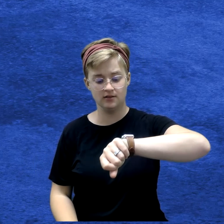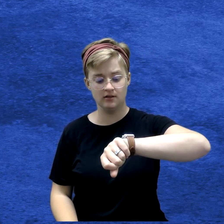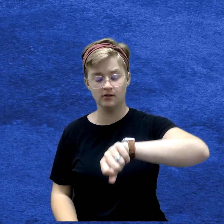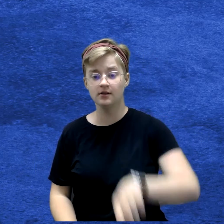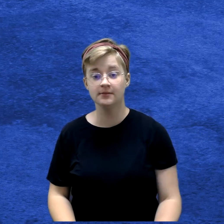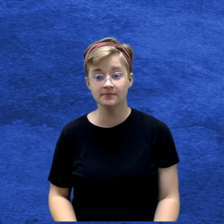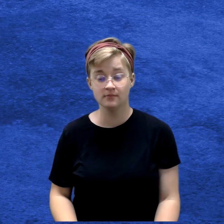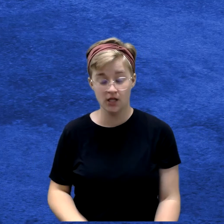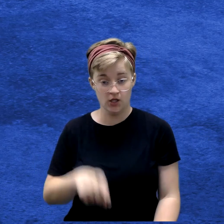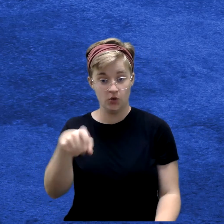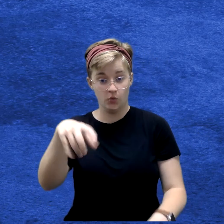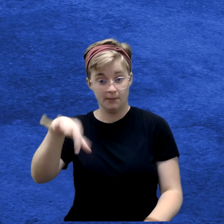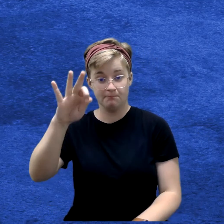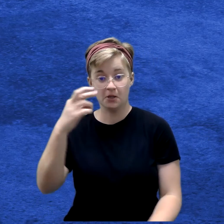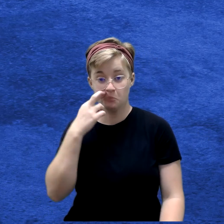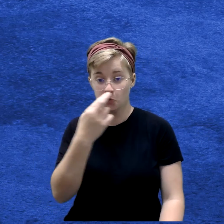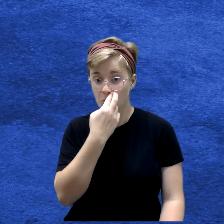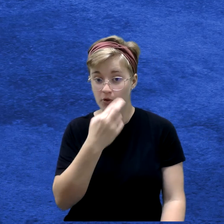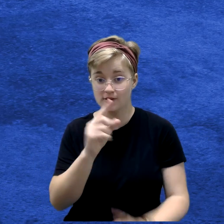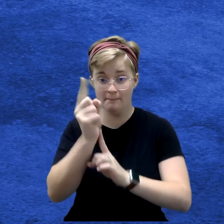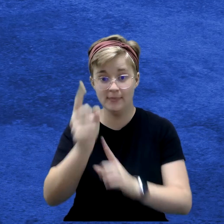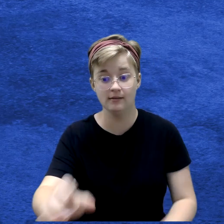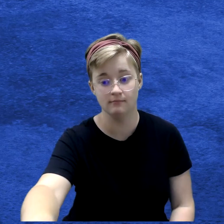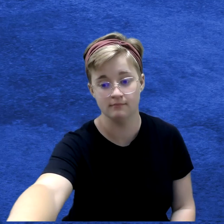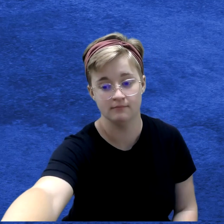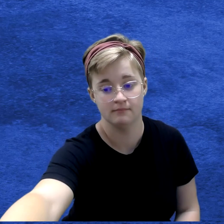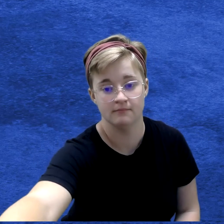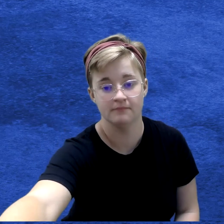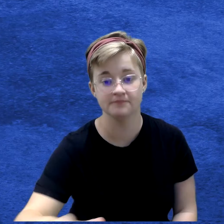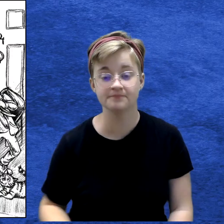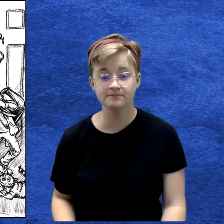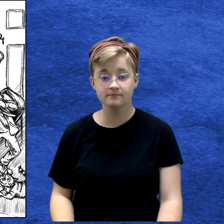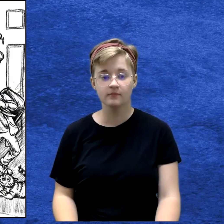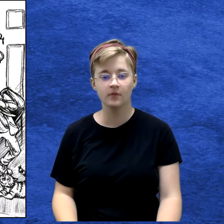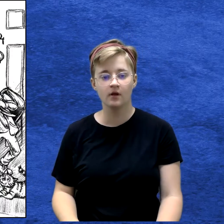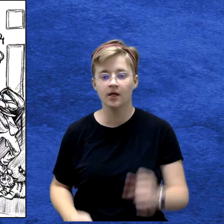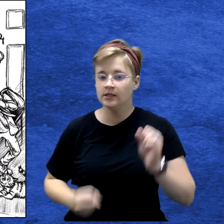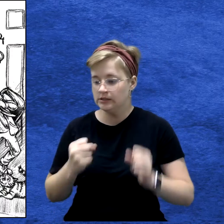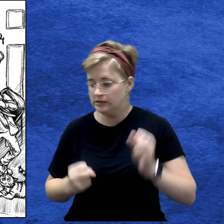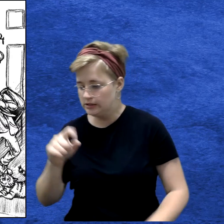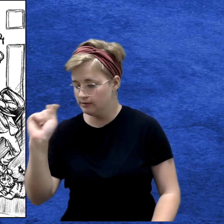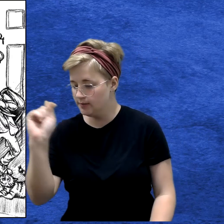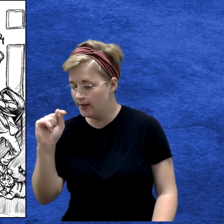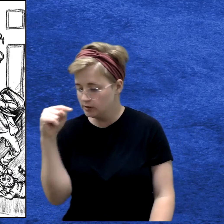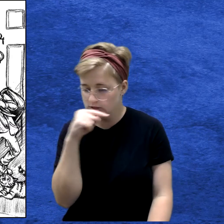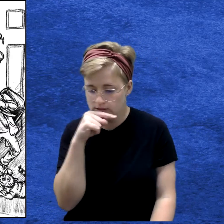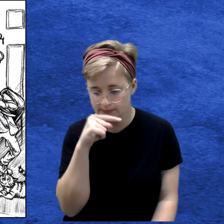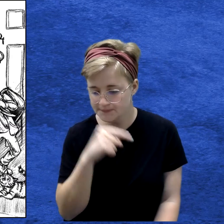“We have to pick up Ruth Rose in one minute!” He tore into the bathroom and started brushing his teeth.